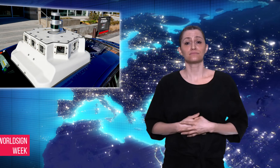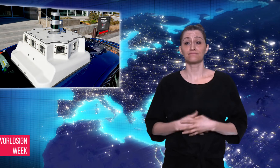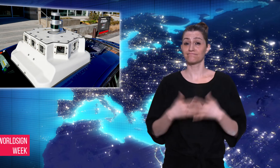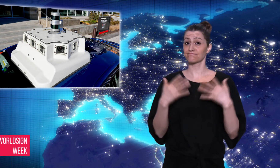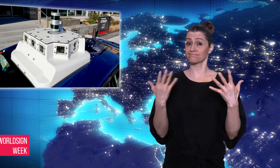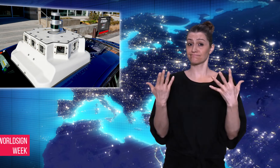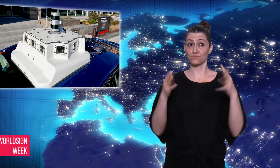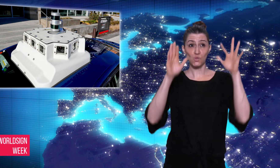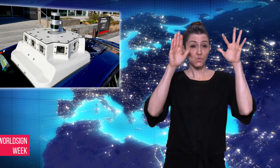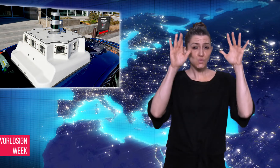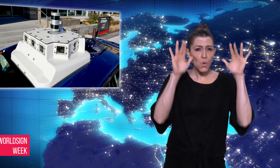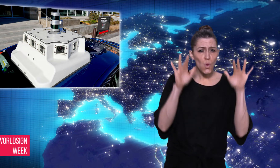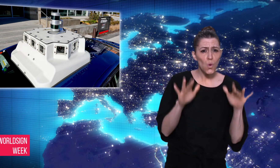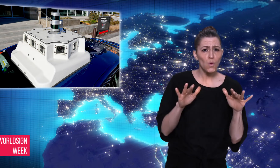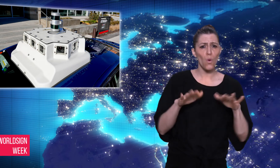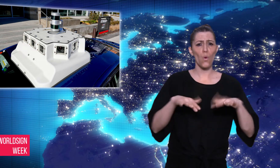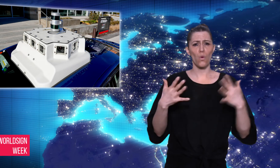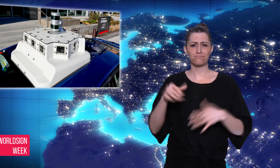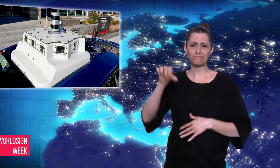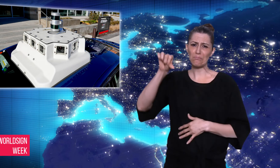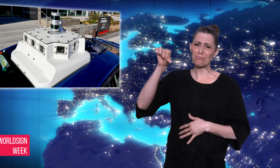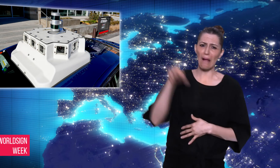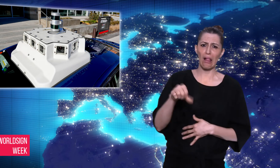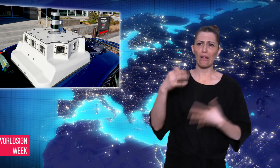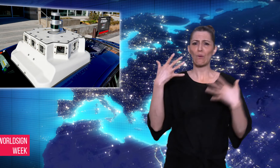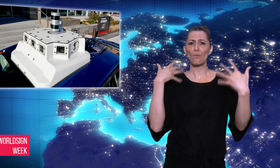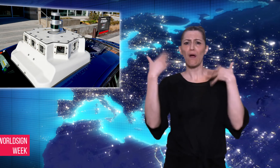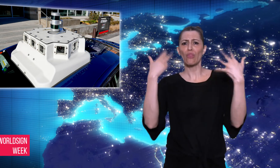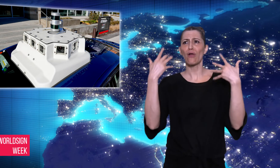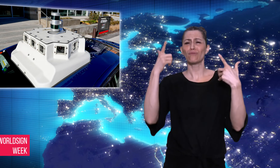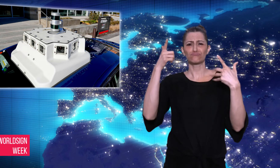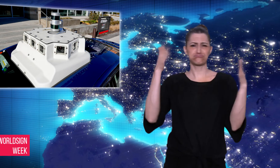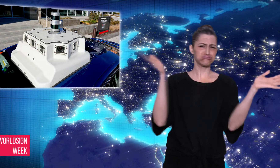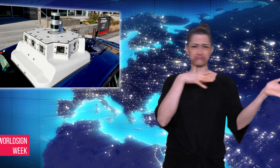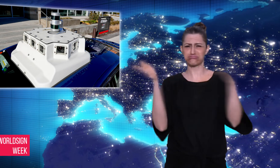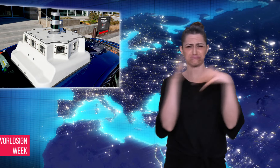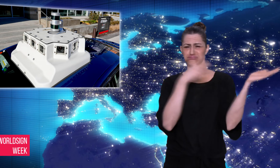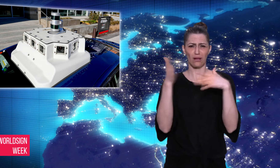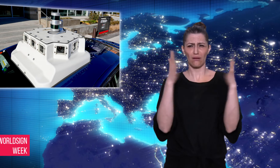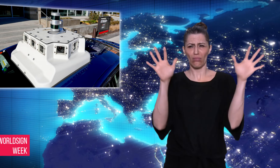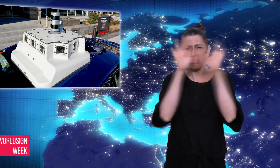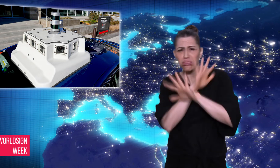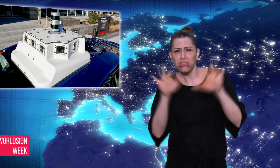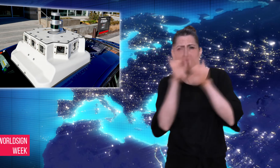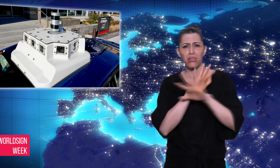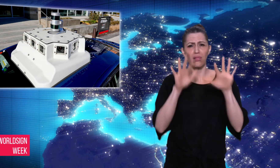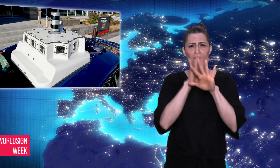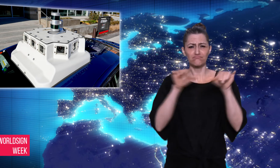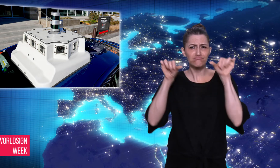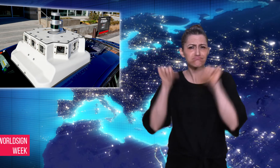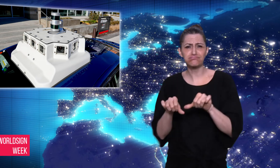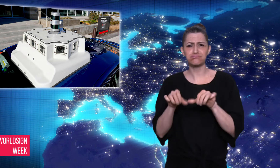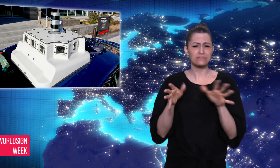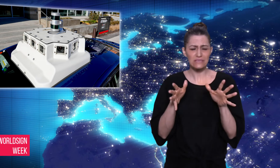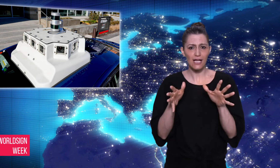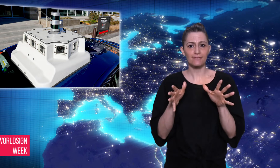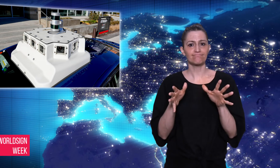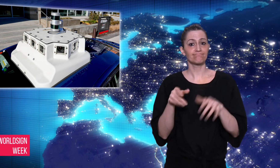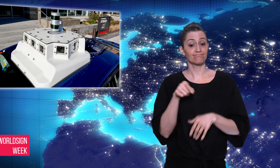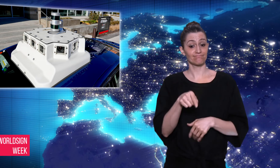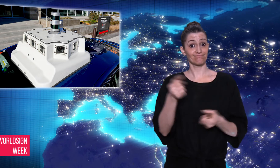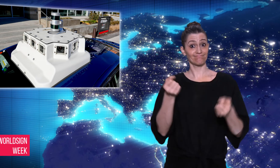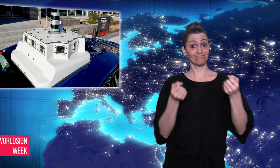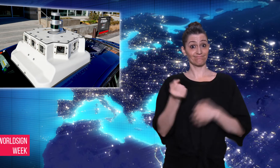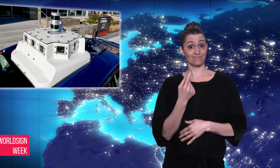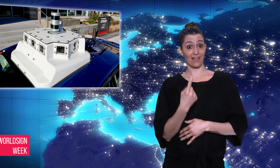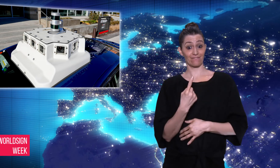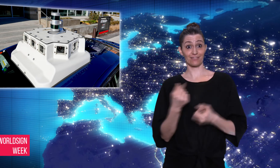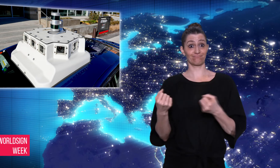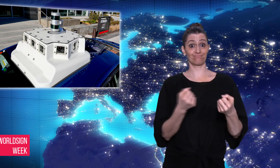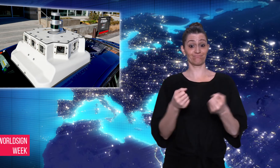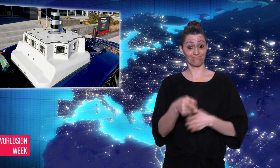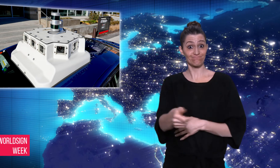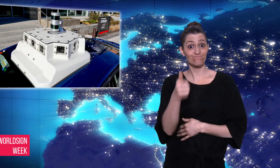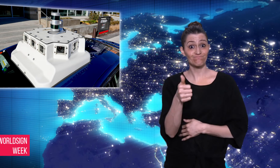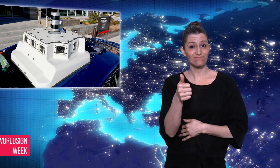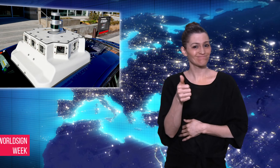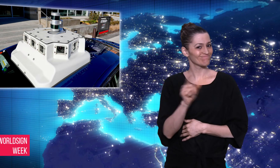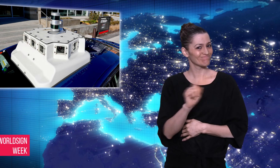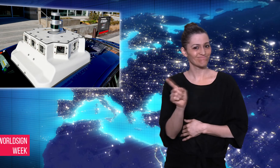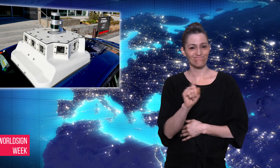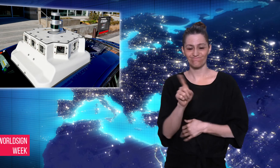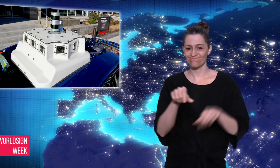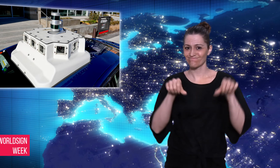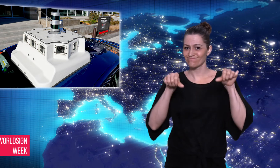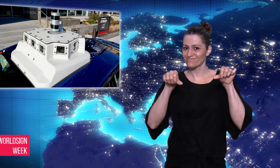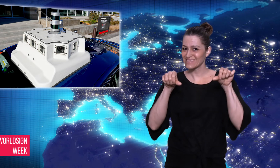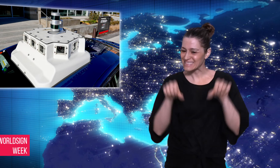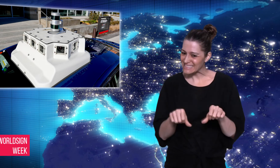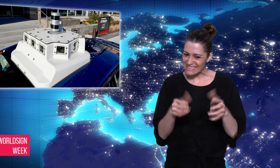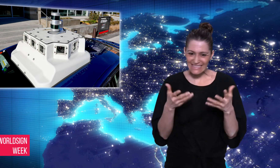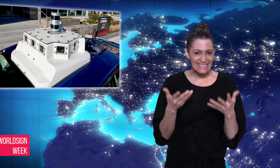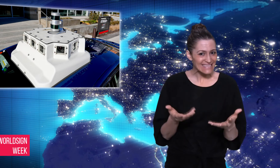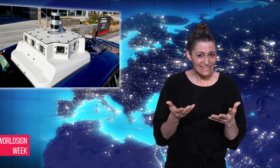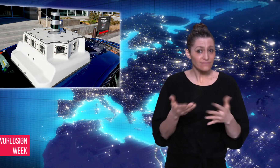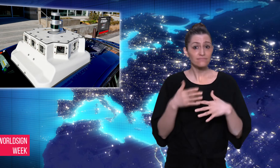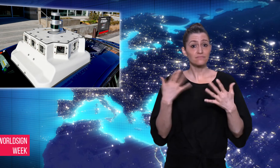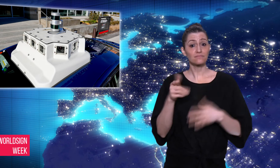It does not work well in snow or bad weather as elderly